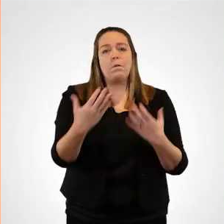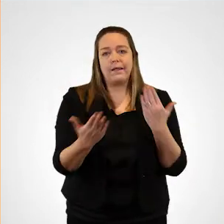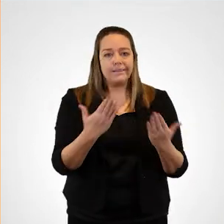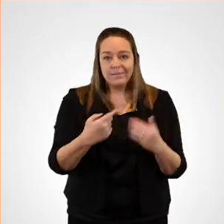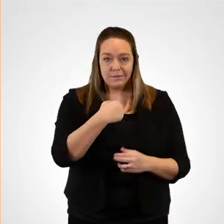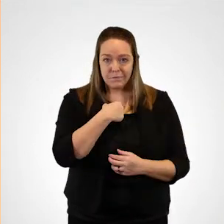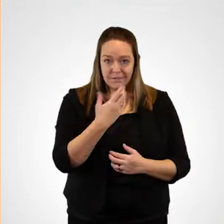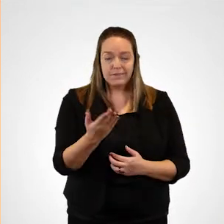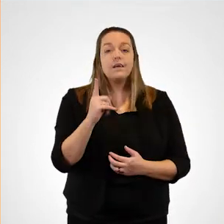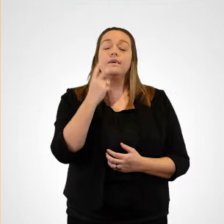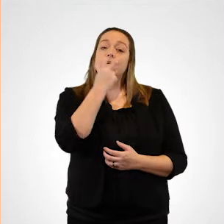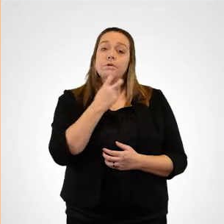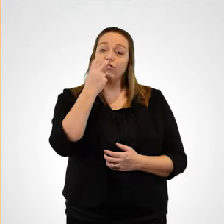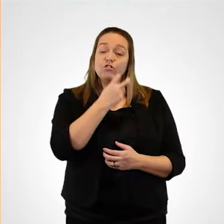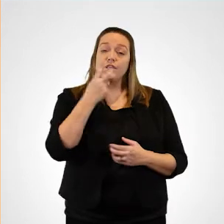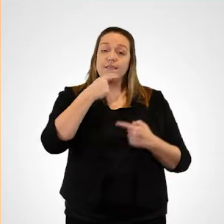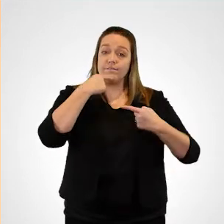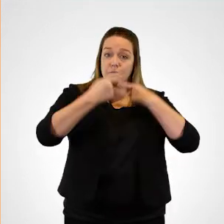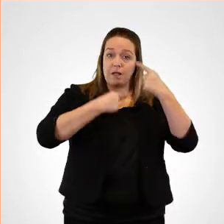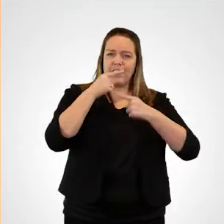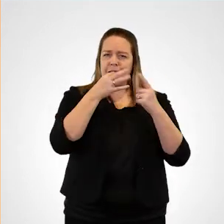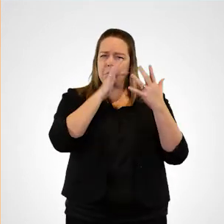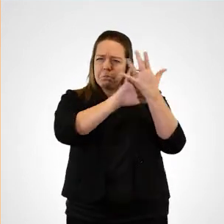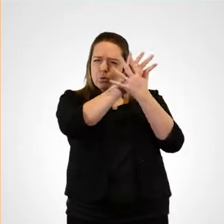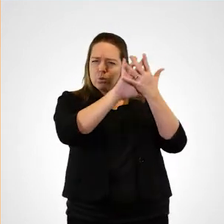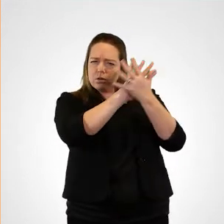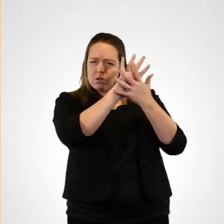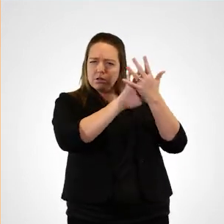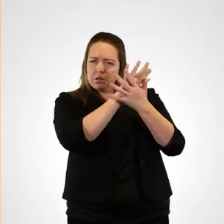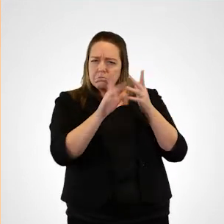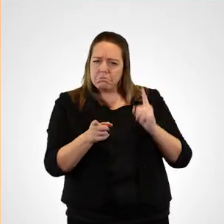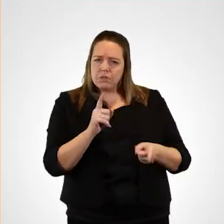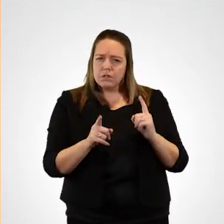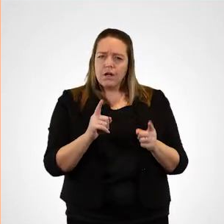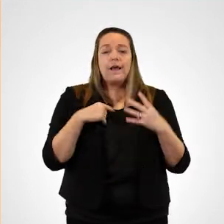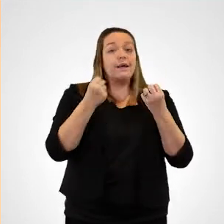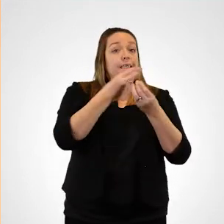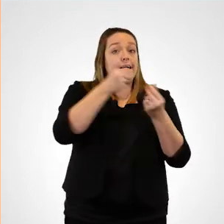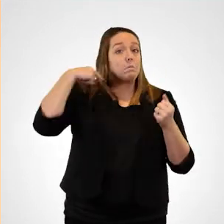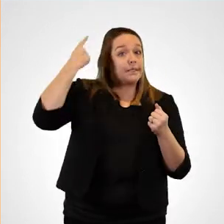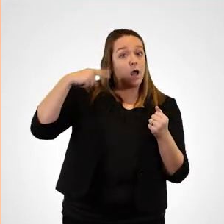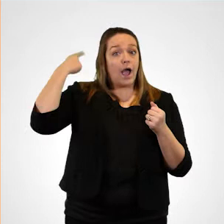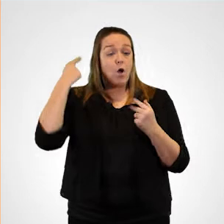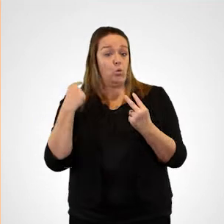of course speechreading information is ambiguous because various sounds look the same